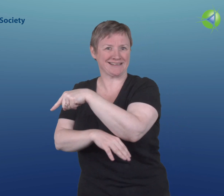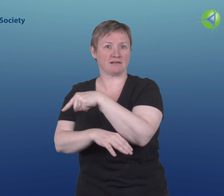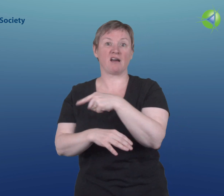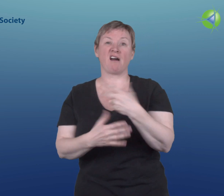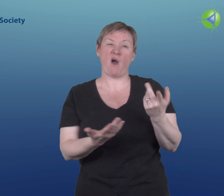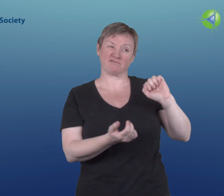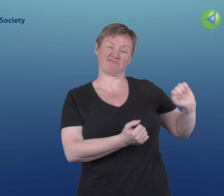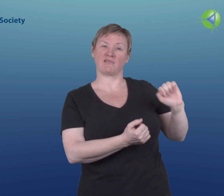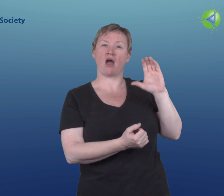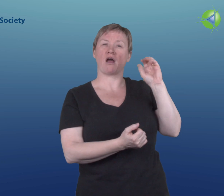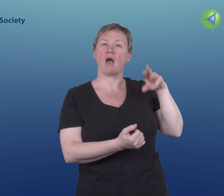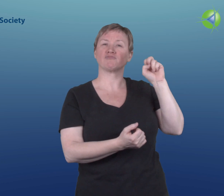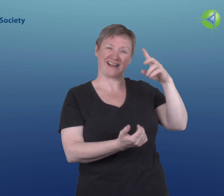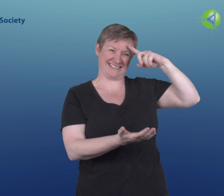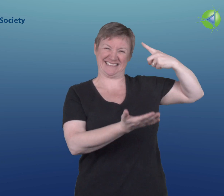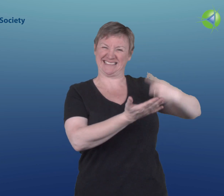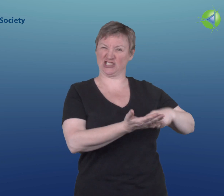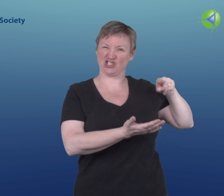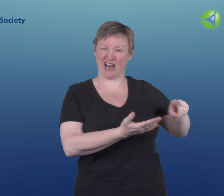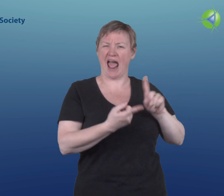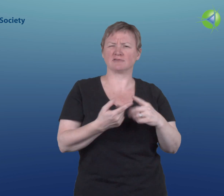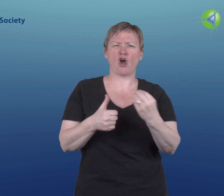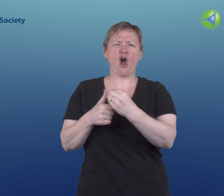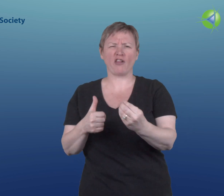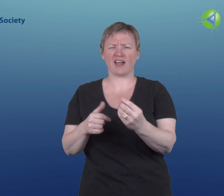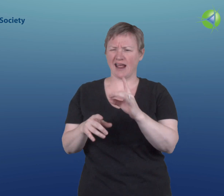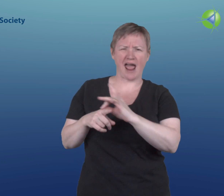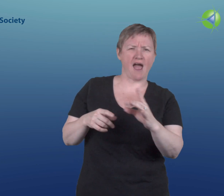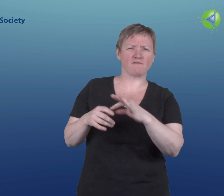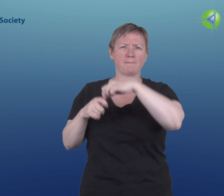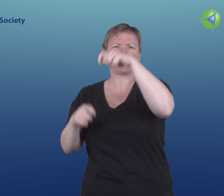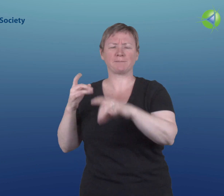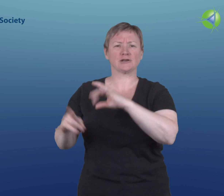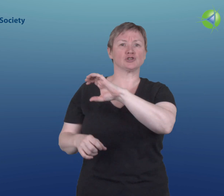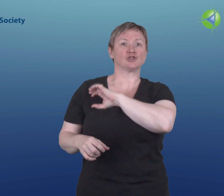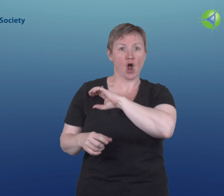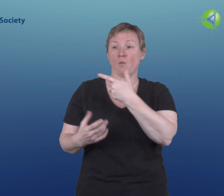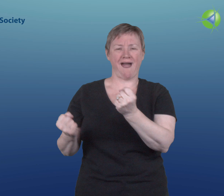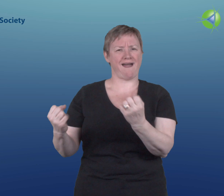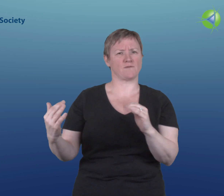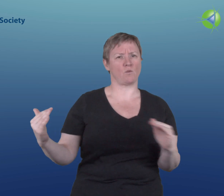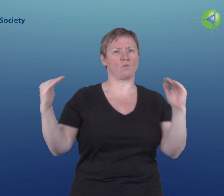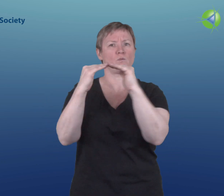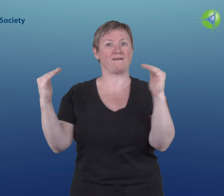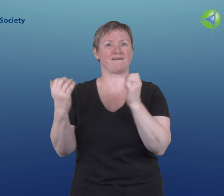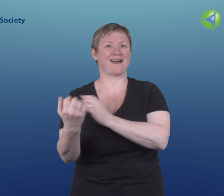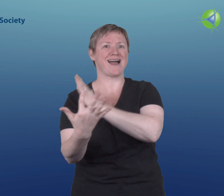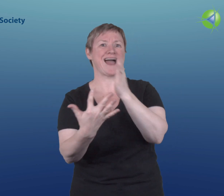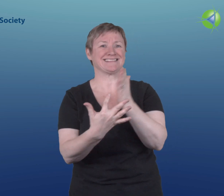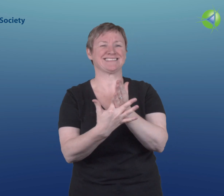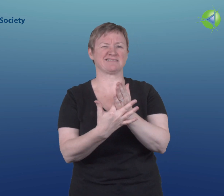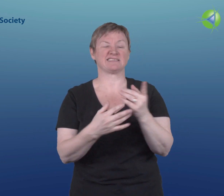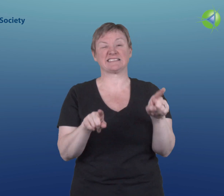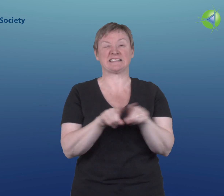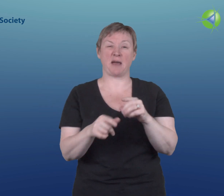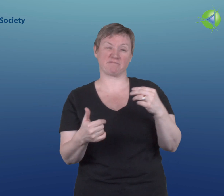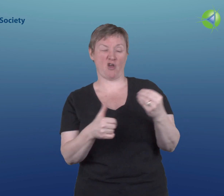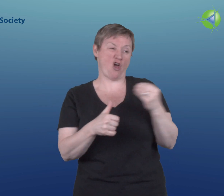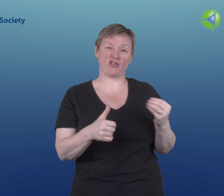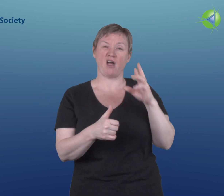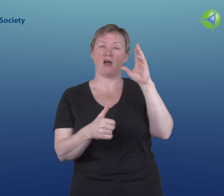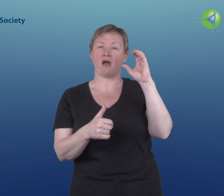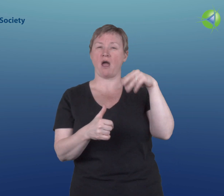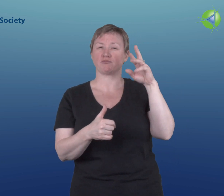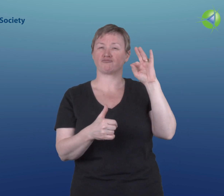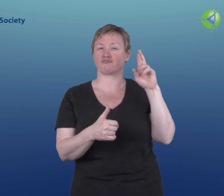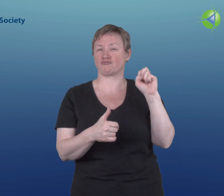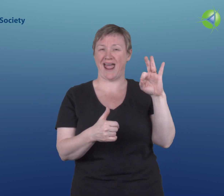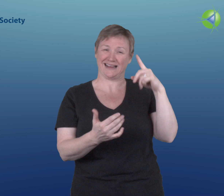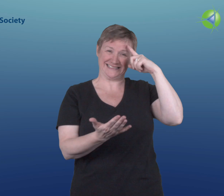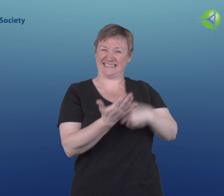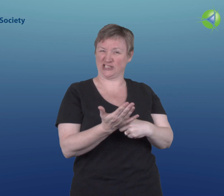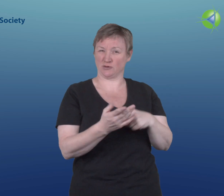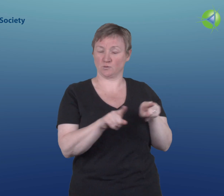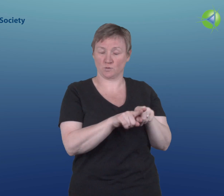and other measures to ensure equivalence of access under ComReg Decision